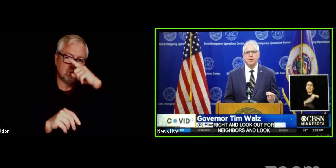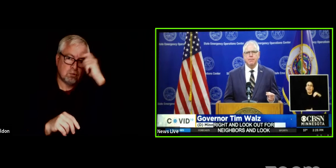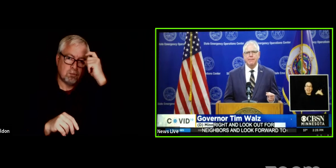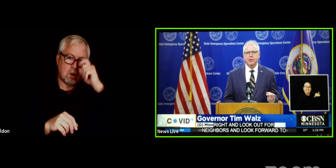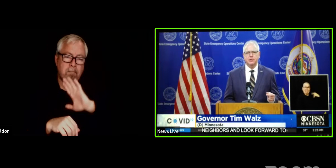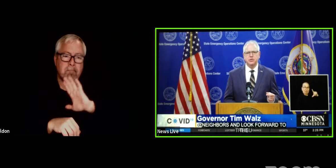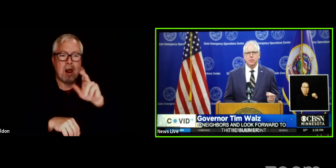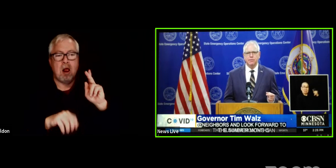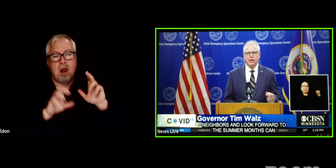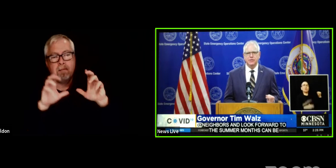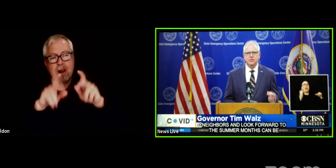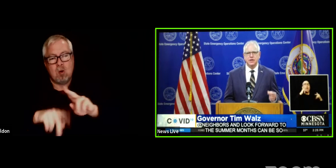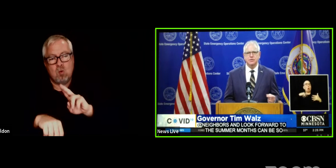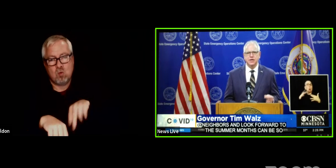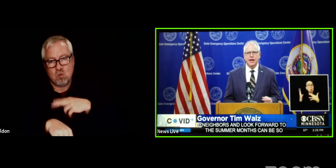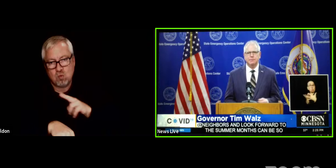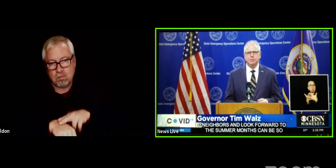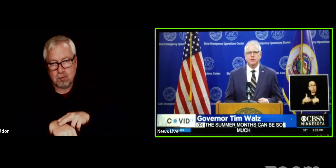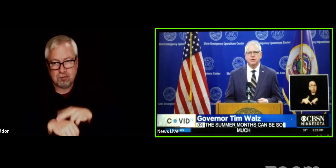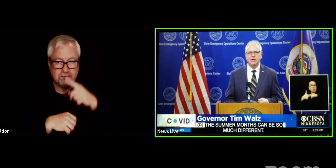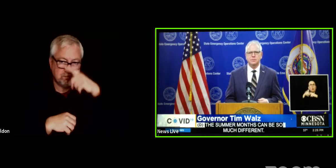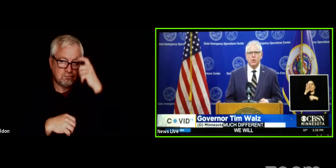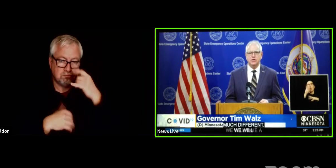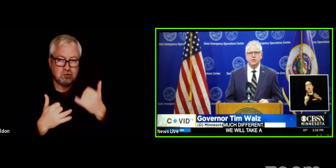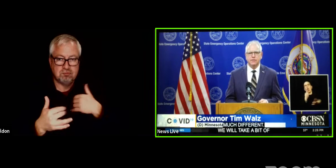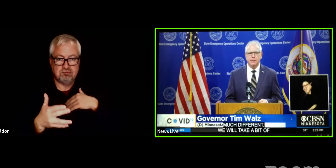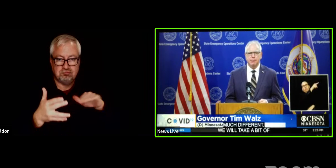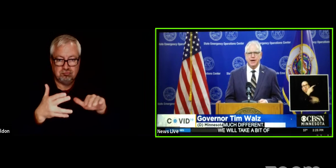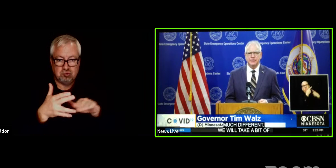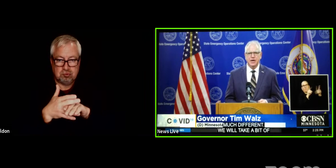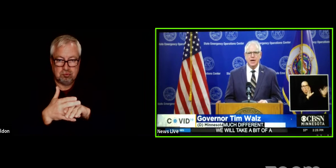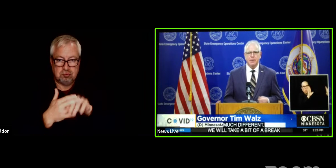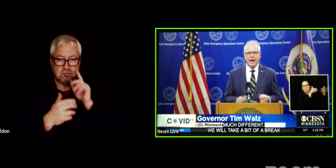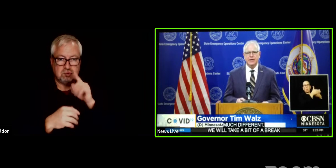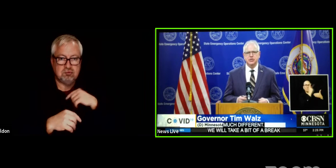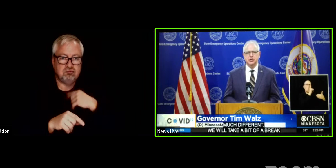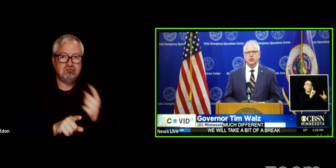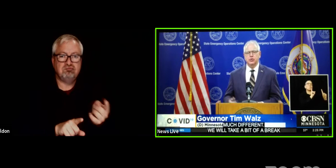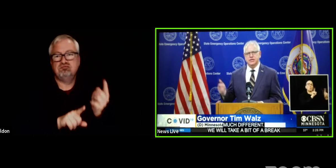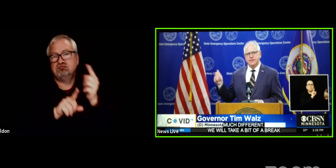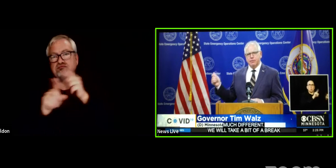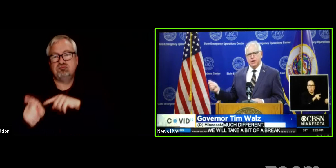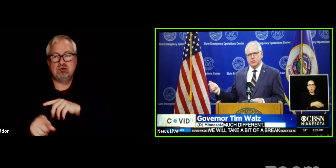A BIPARTISAN GROUP OF LEGISLATORS AND EXPERTS, BUT WE'LL PUT THIS INFORMATION